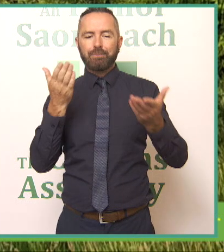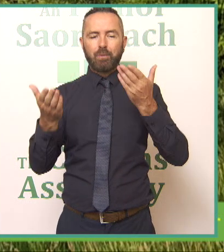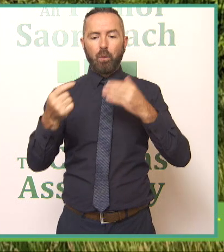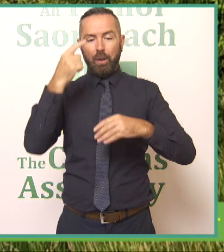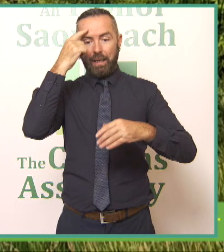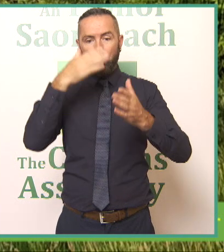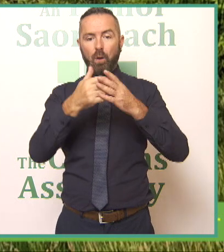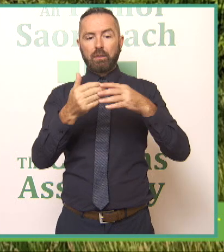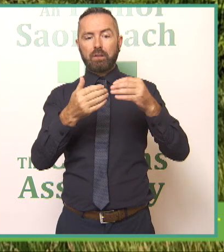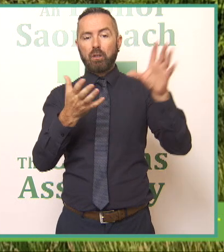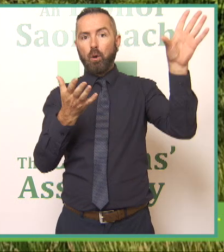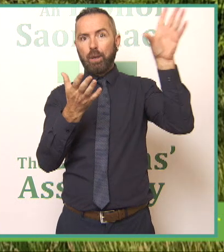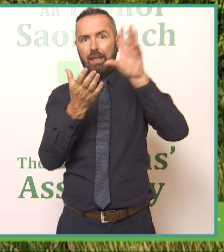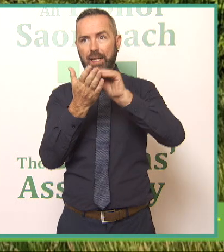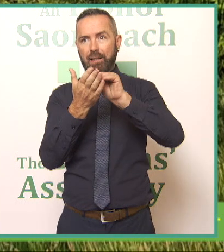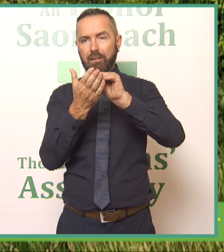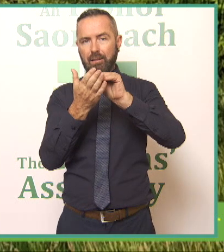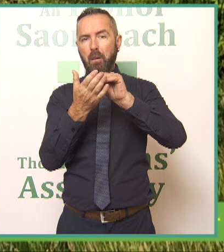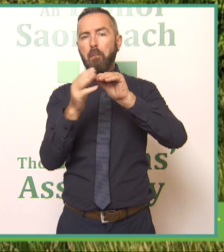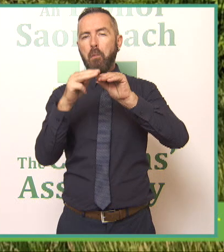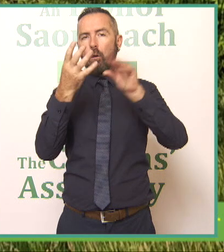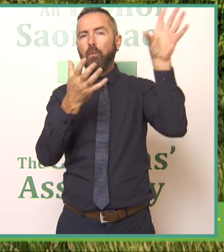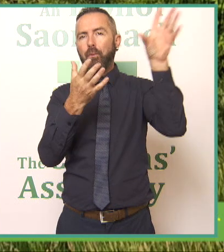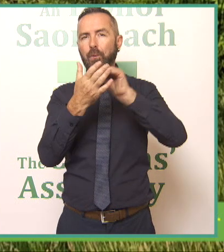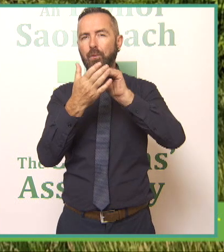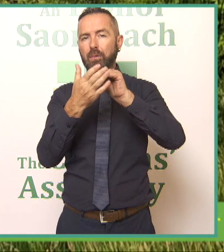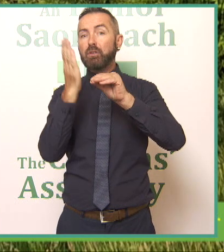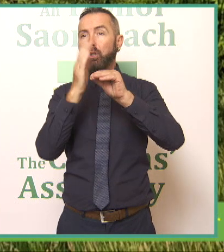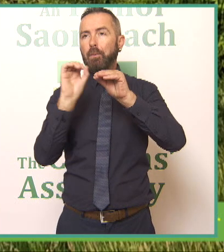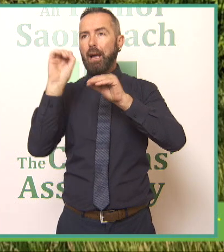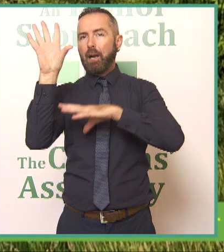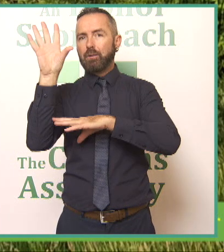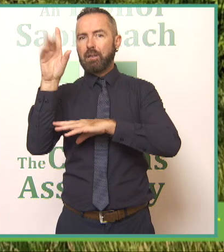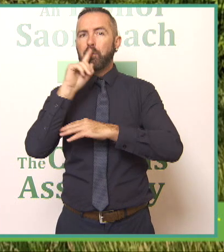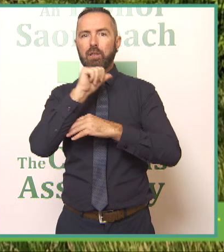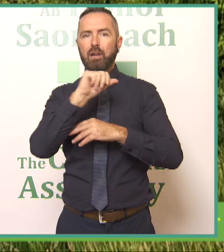is larger than what's going out or we know it is but we don't have a huge amount of insight